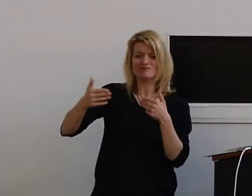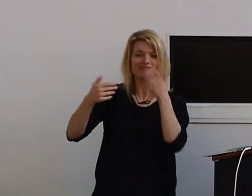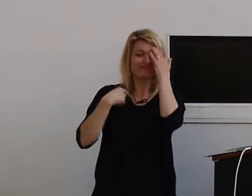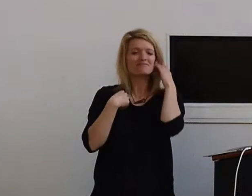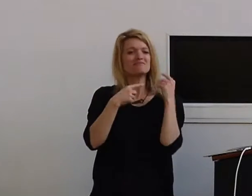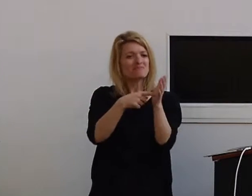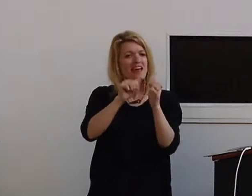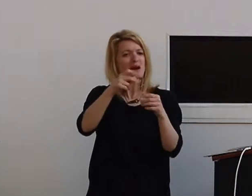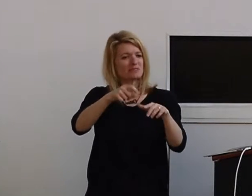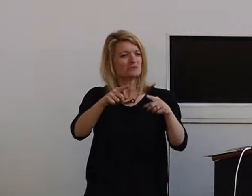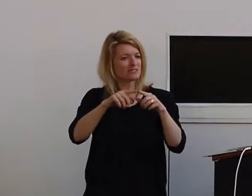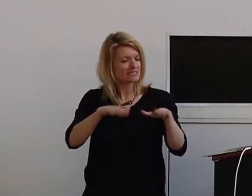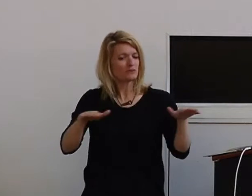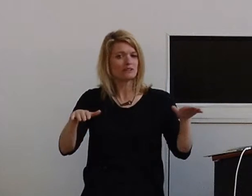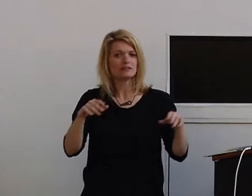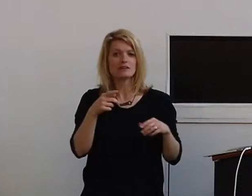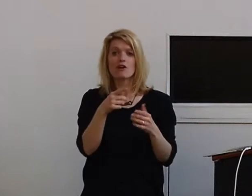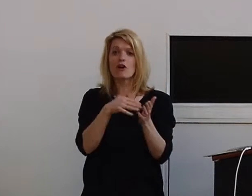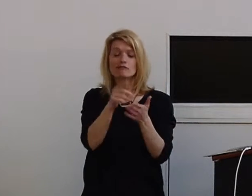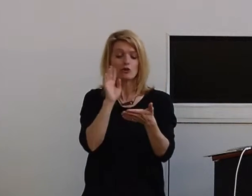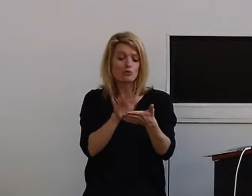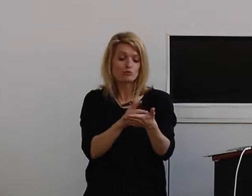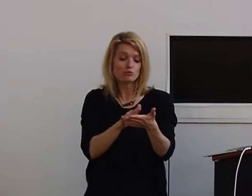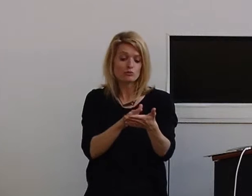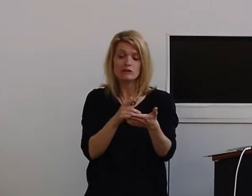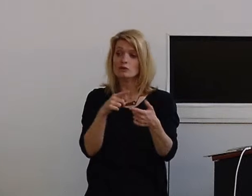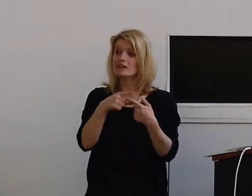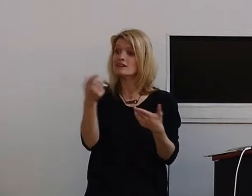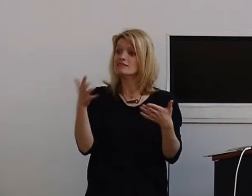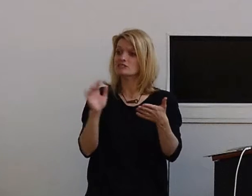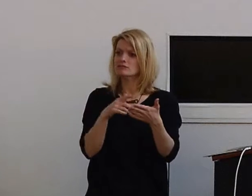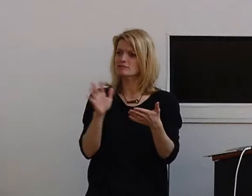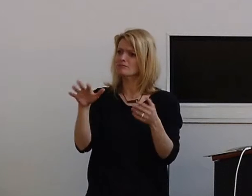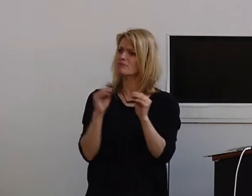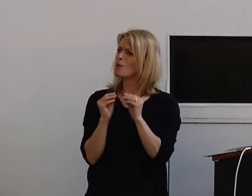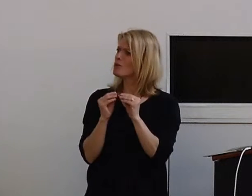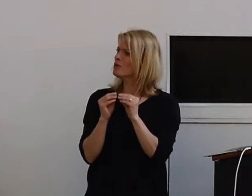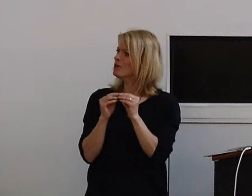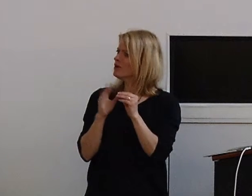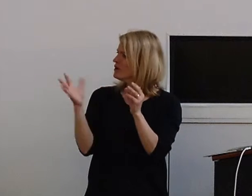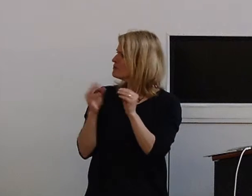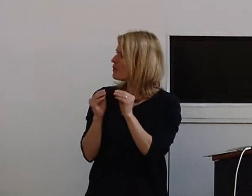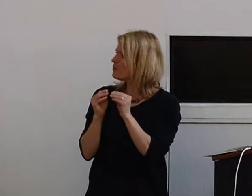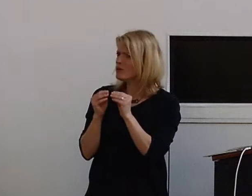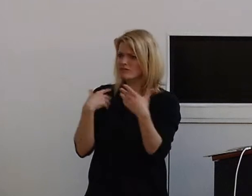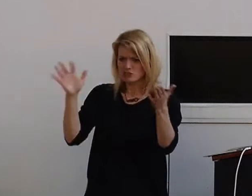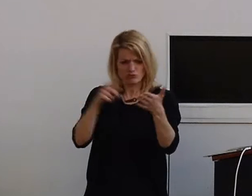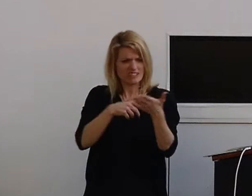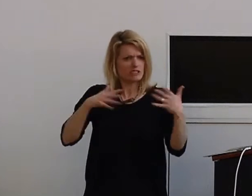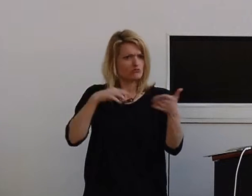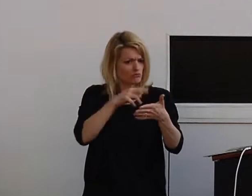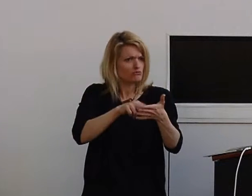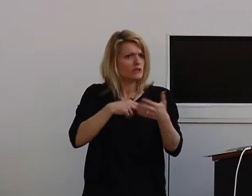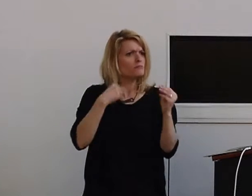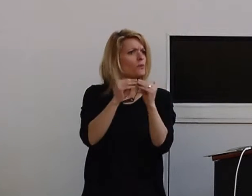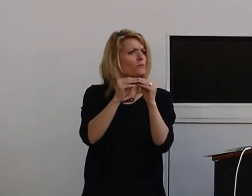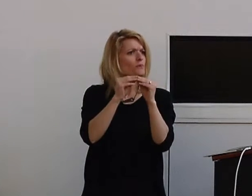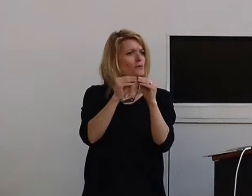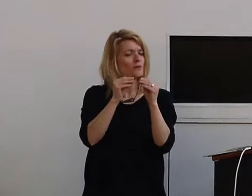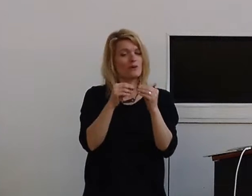when I show children these storybook apps is, Well, I'm done with this one, I want more. Where's the next one?